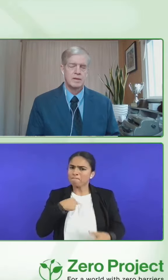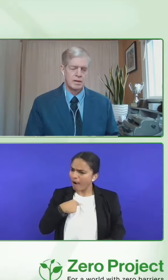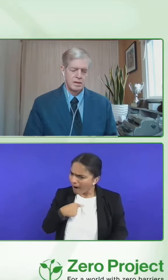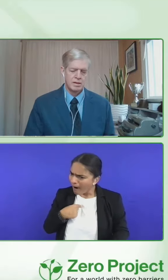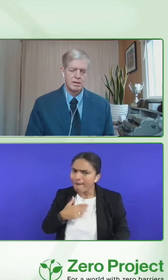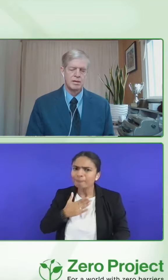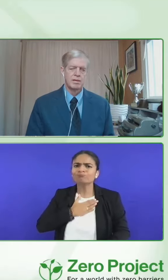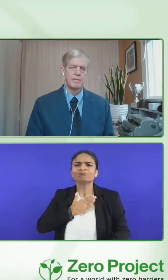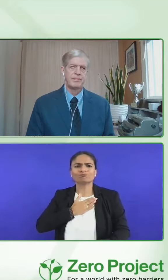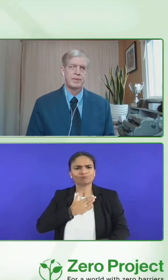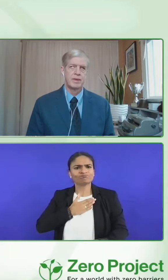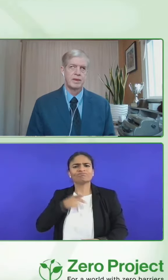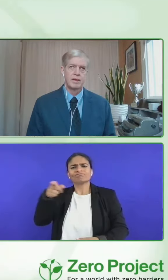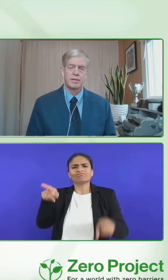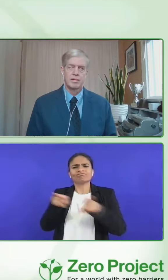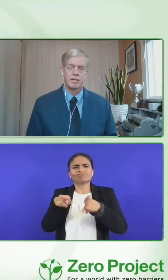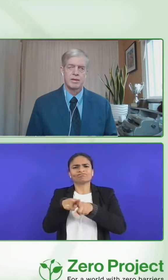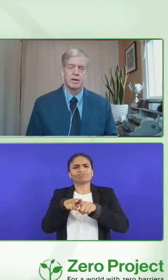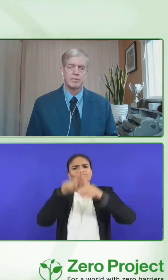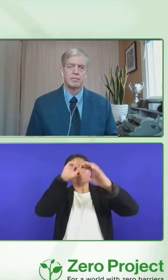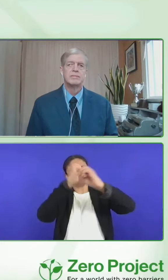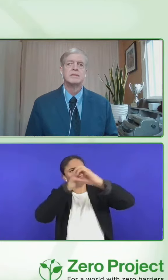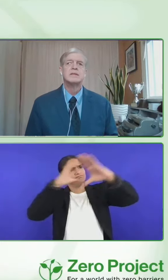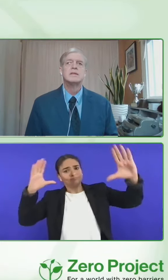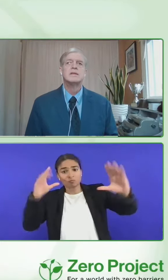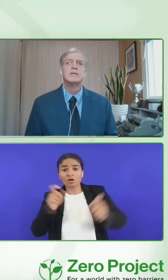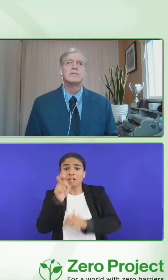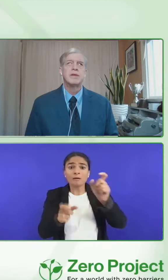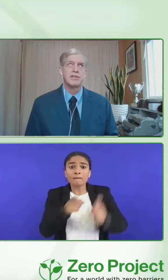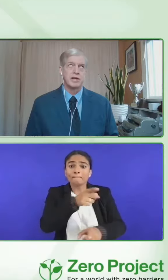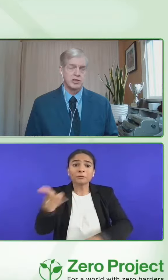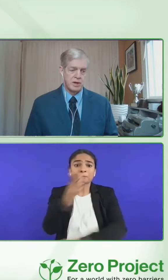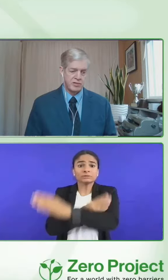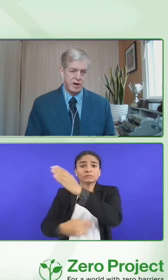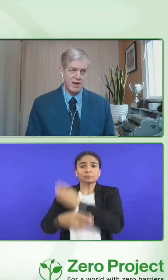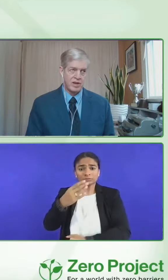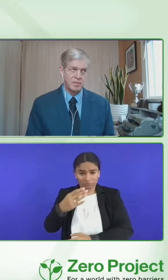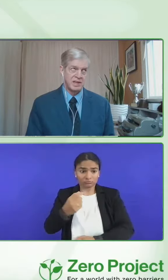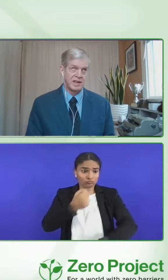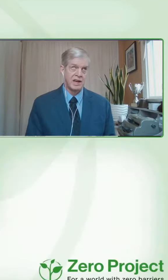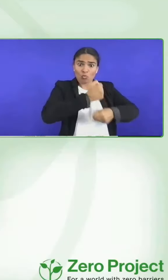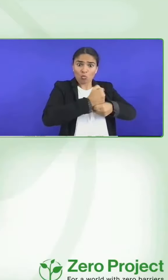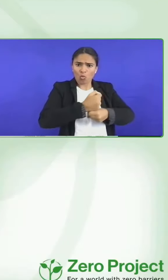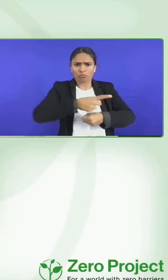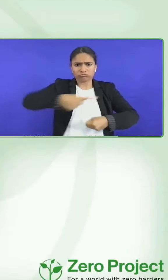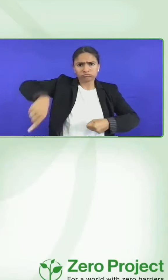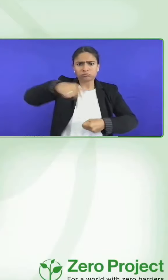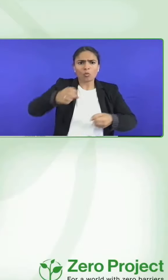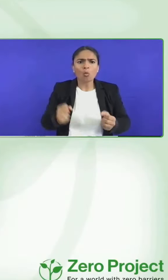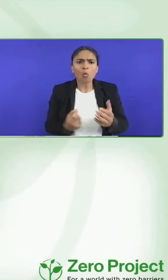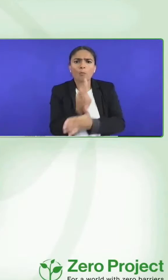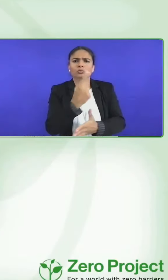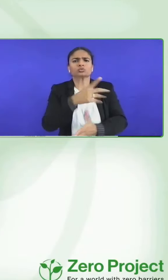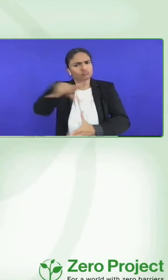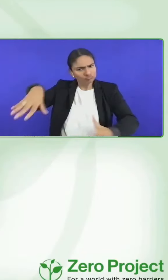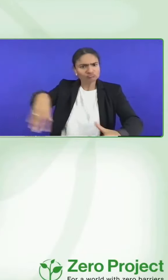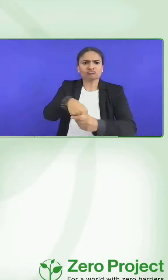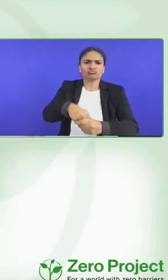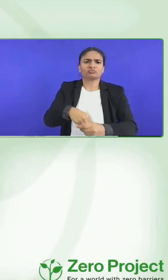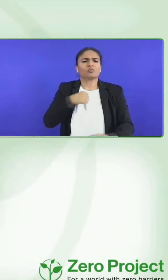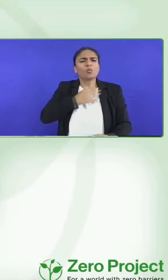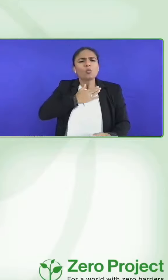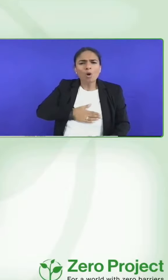something being done in the United States, but all over the world?